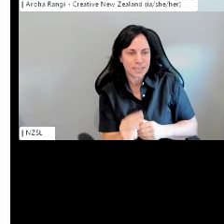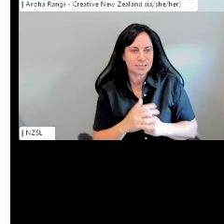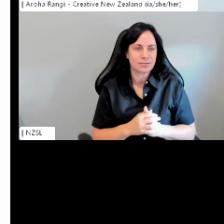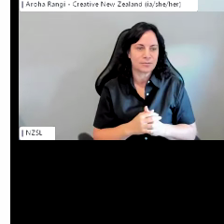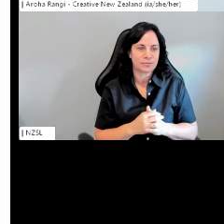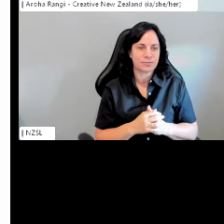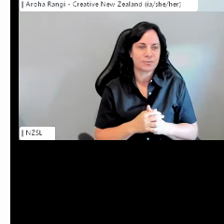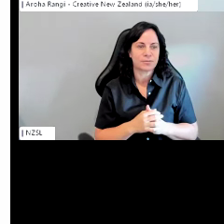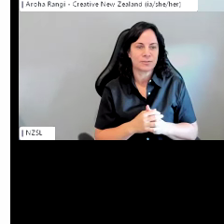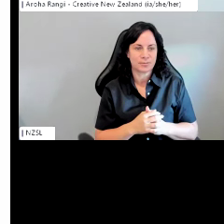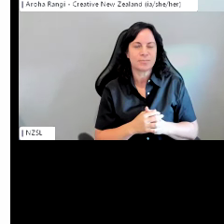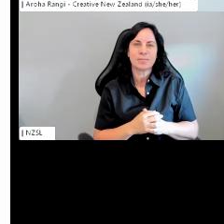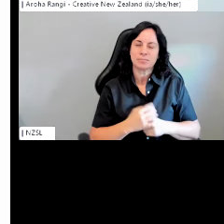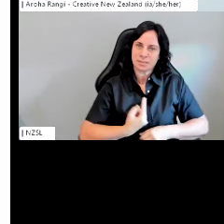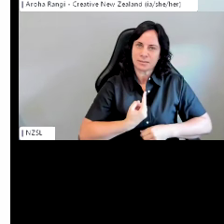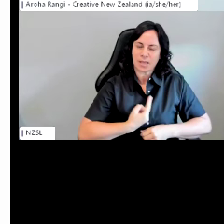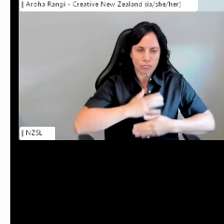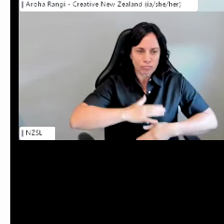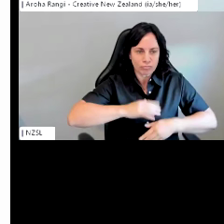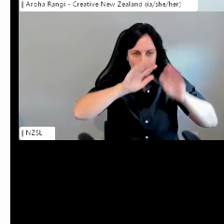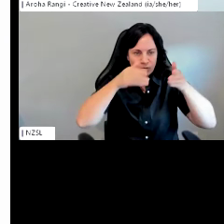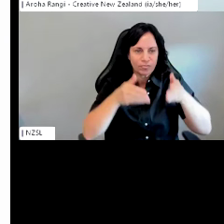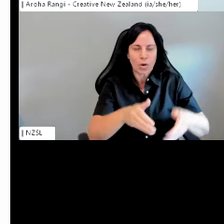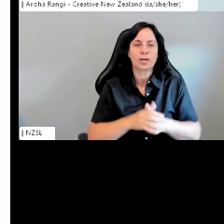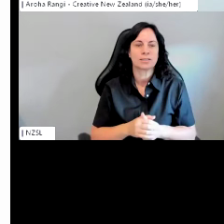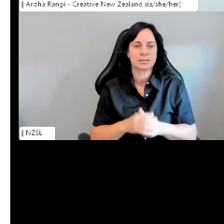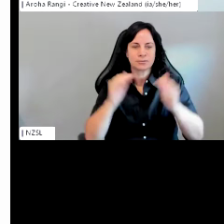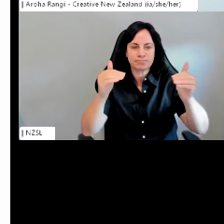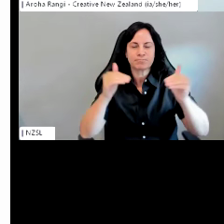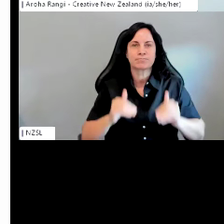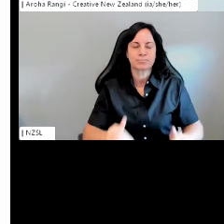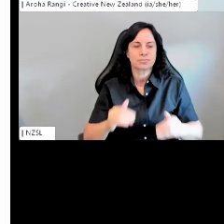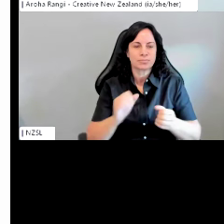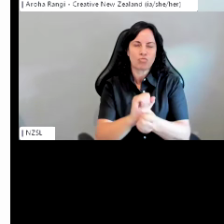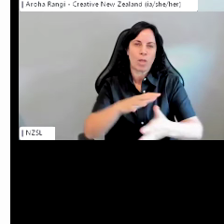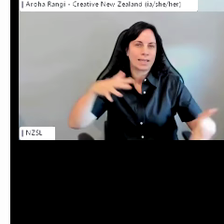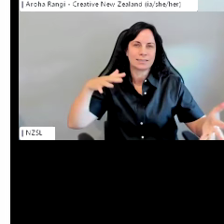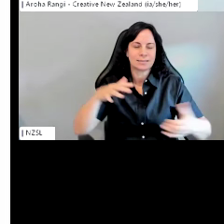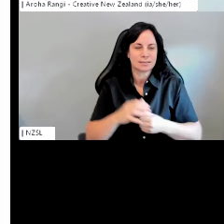and busy, and they're looking for release from that. They're looking for some uh, you know,